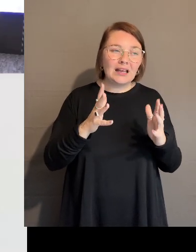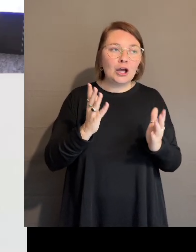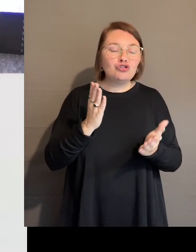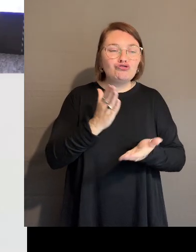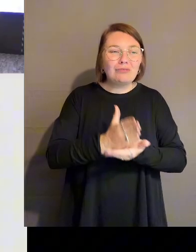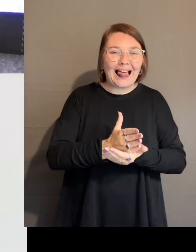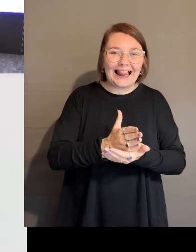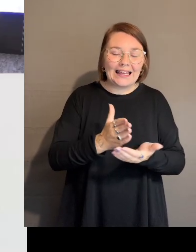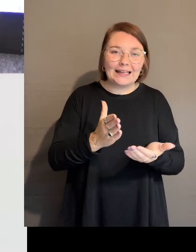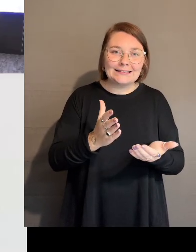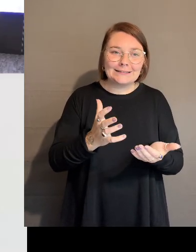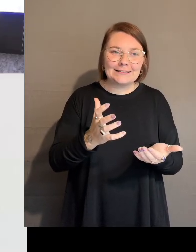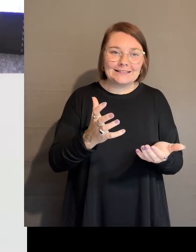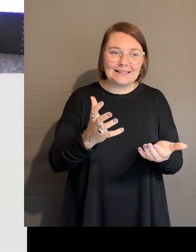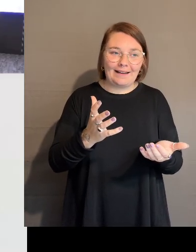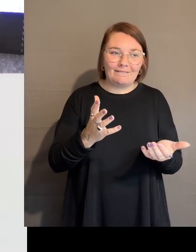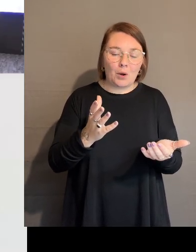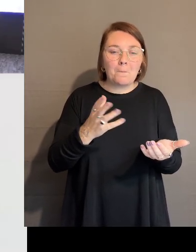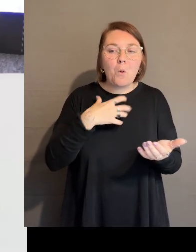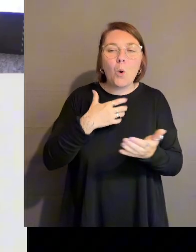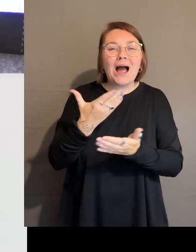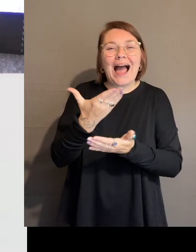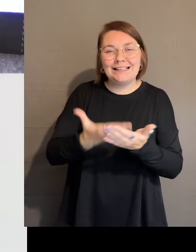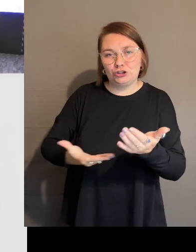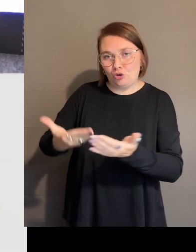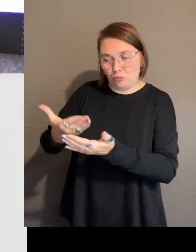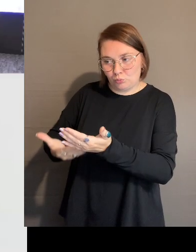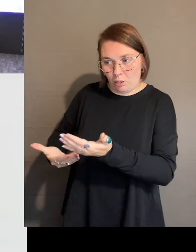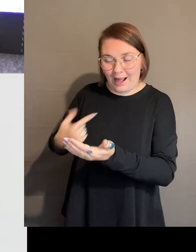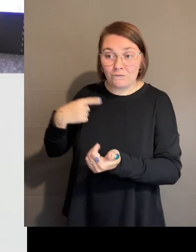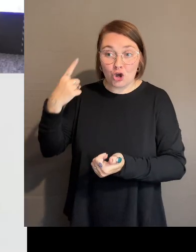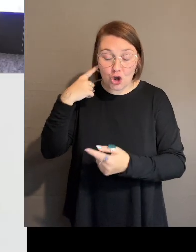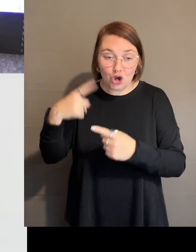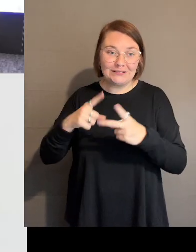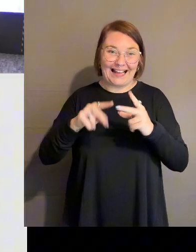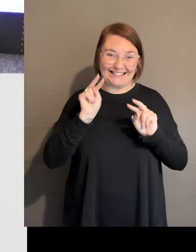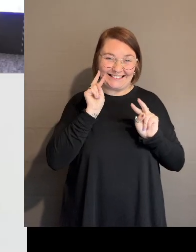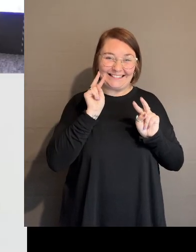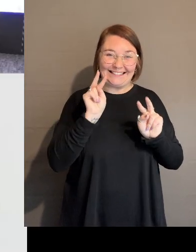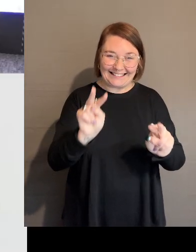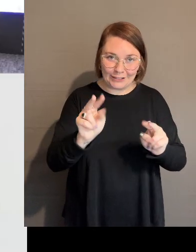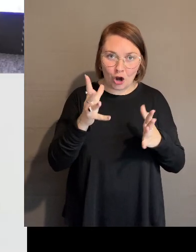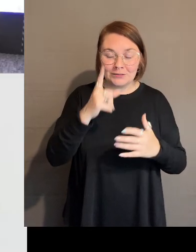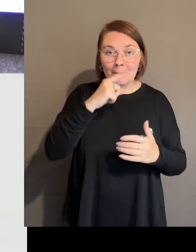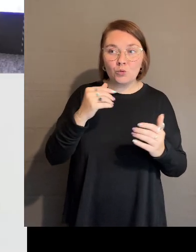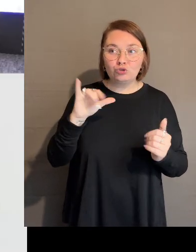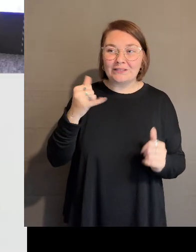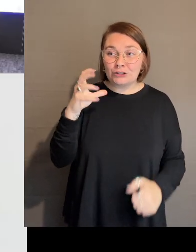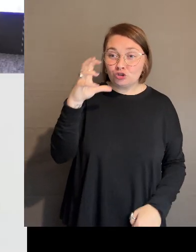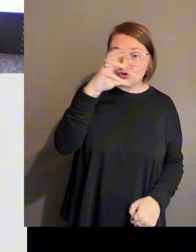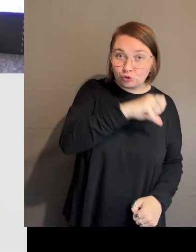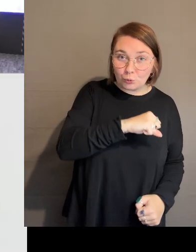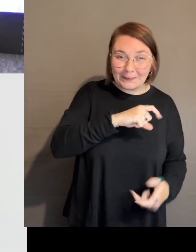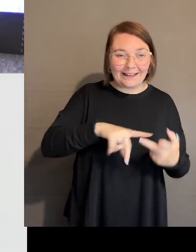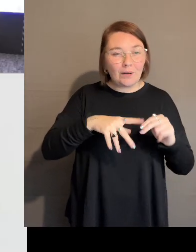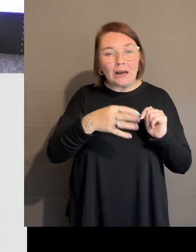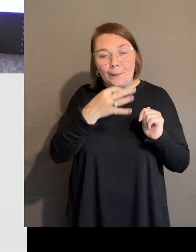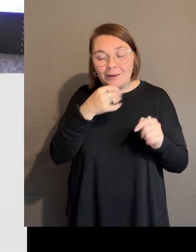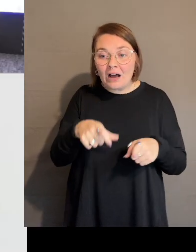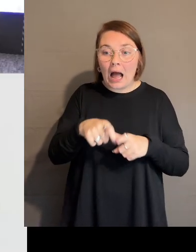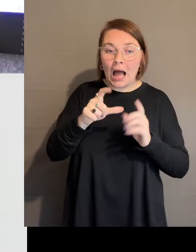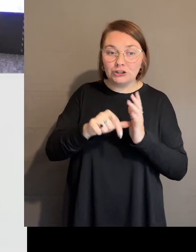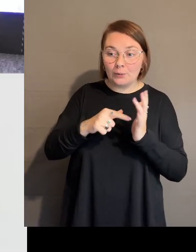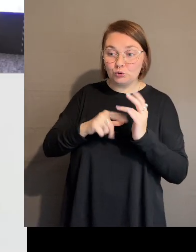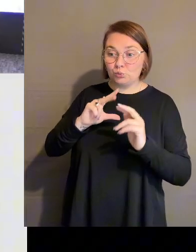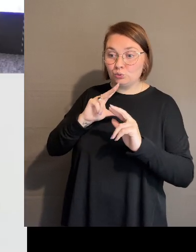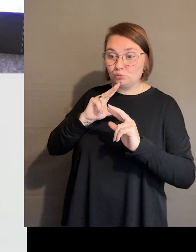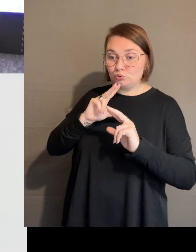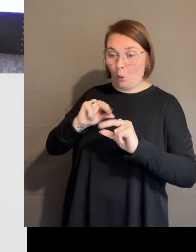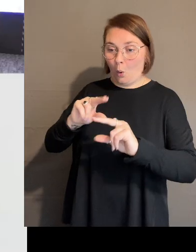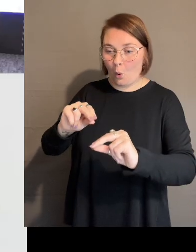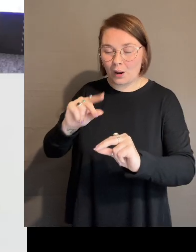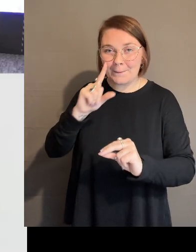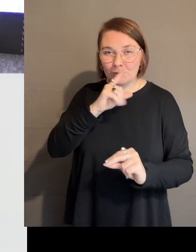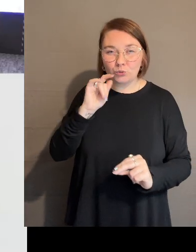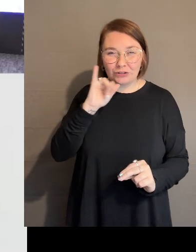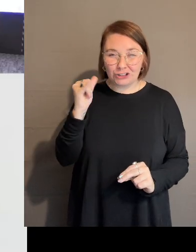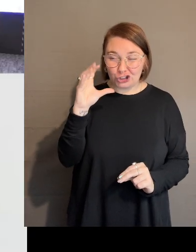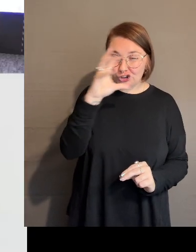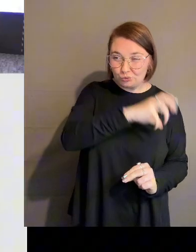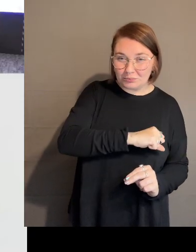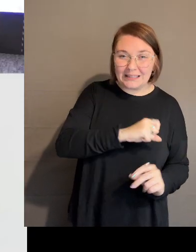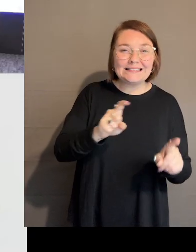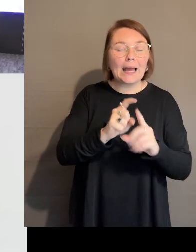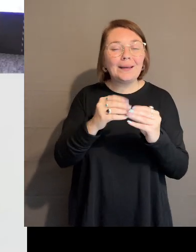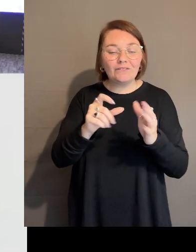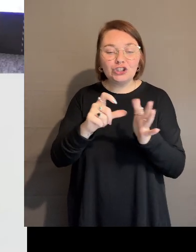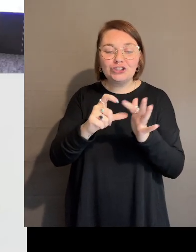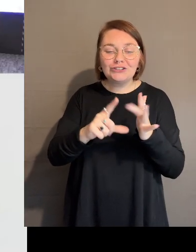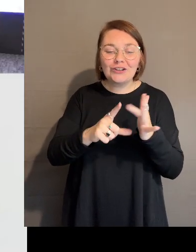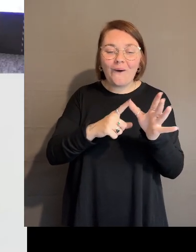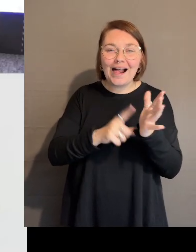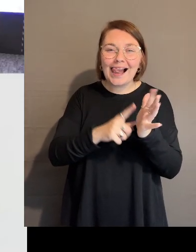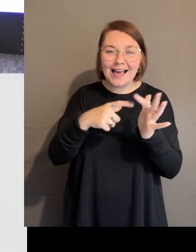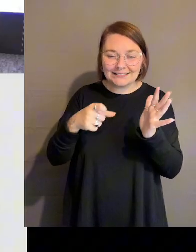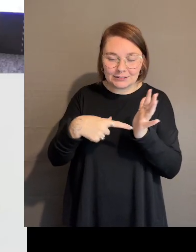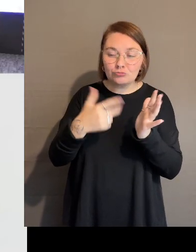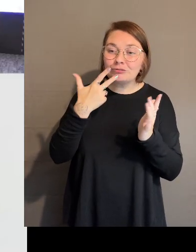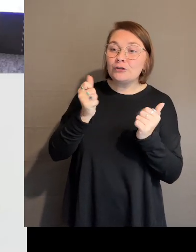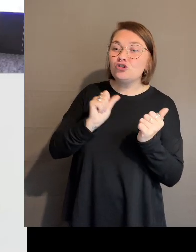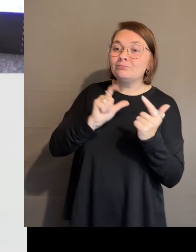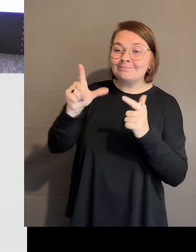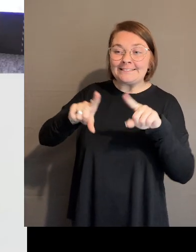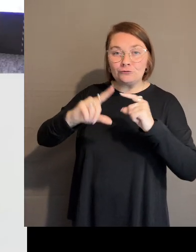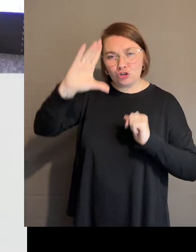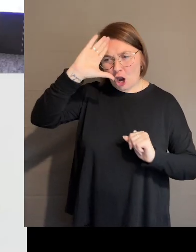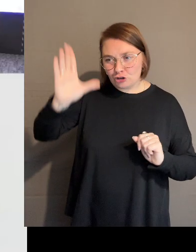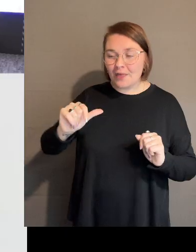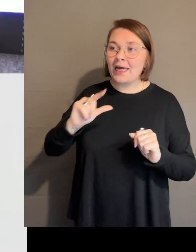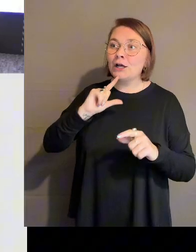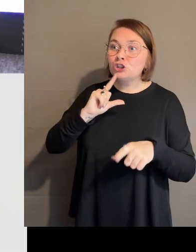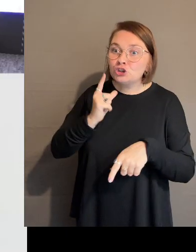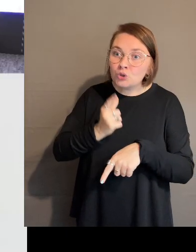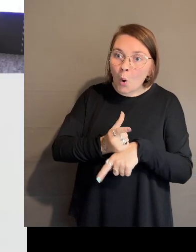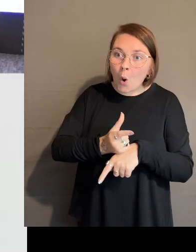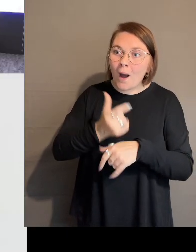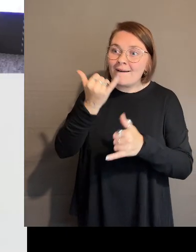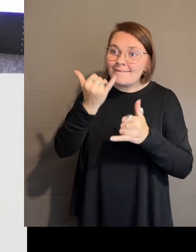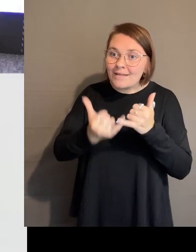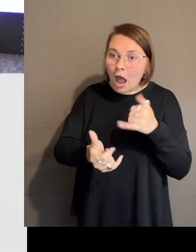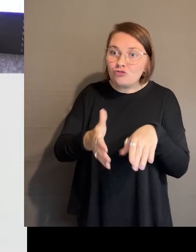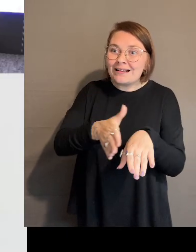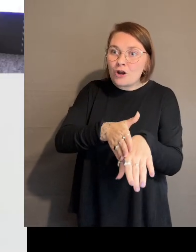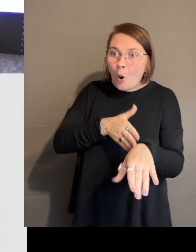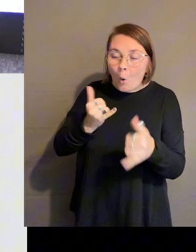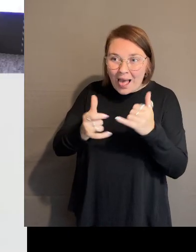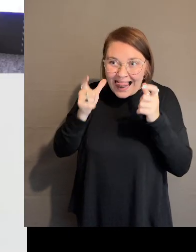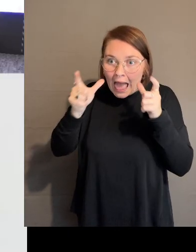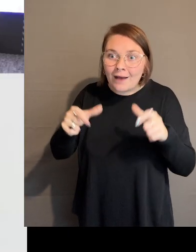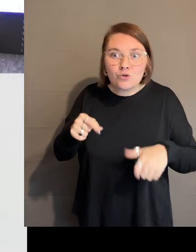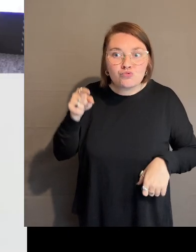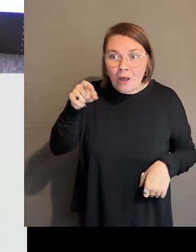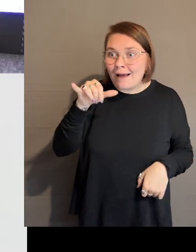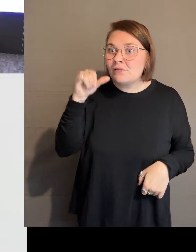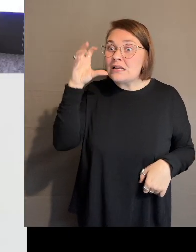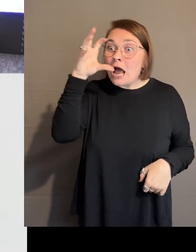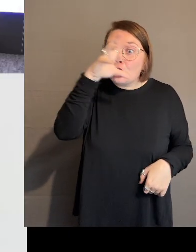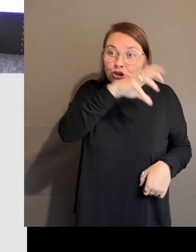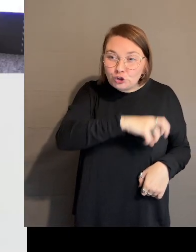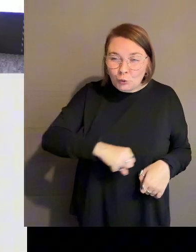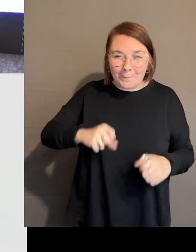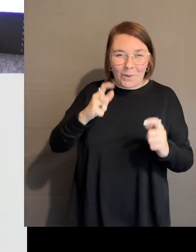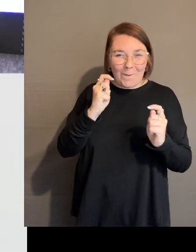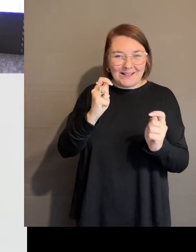It's just really from more anecdotal that I've heard, and I've seen a lot of people who kind of make the assumption, if you have a little bit of a hard time talking, people will assume. It's the same if you have a dialect, and you go to different countries, and they start talking like this, or very loudly, because they assume almost…